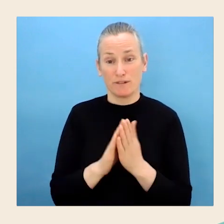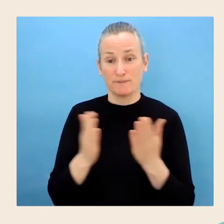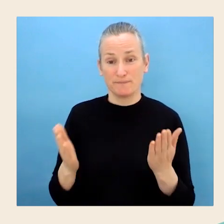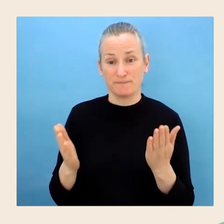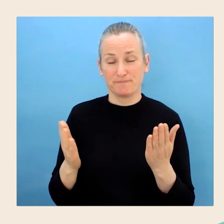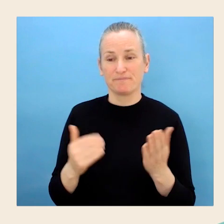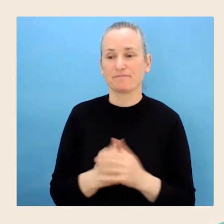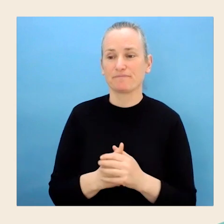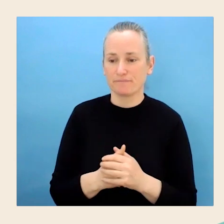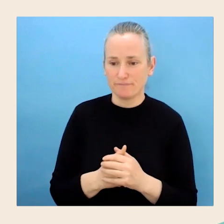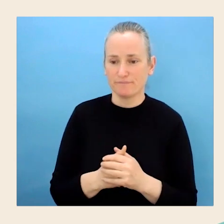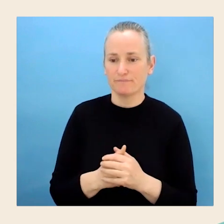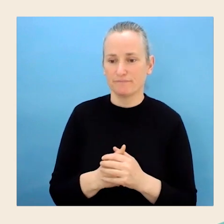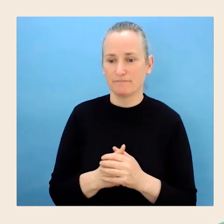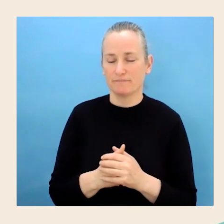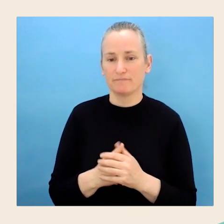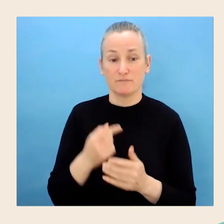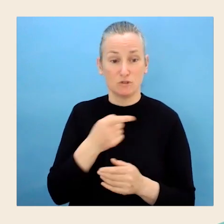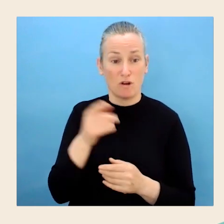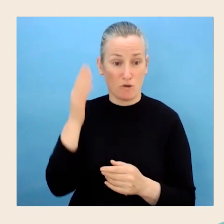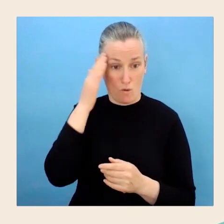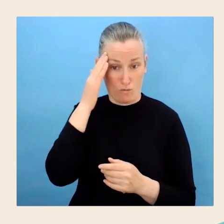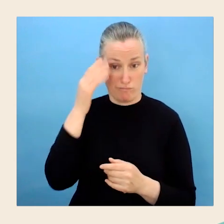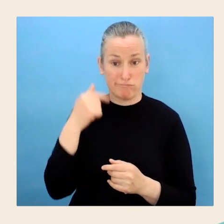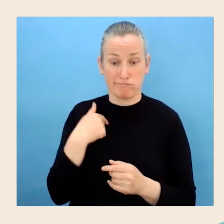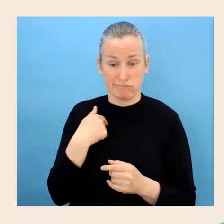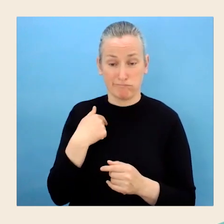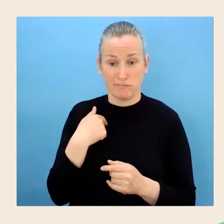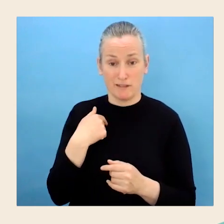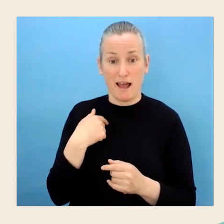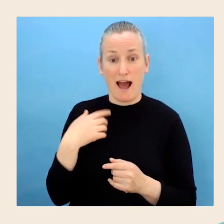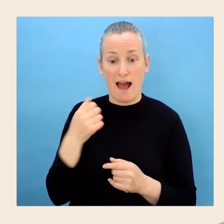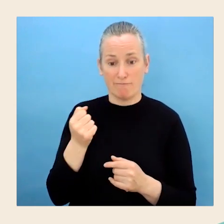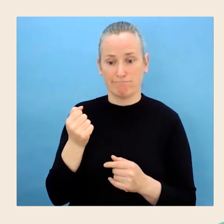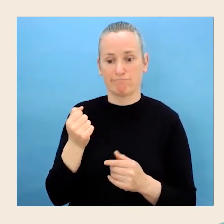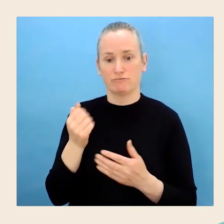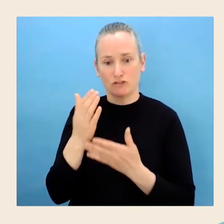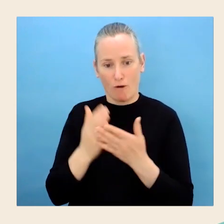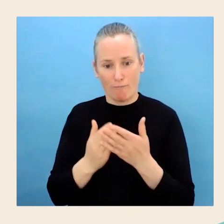as you all know, I have a number of neurodivergent contributors.